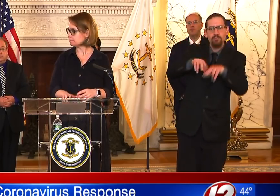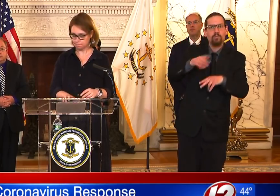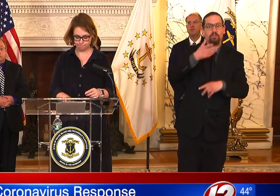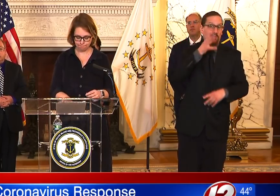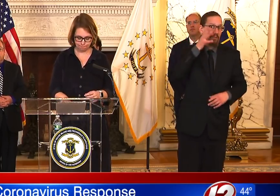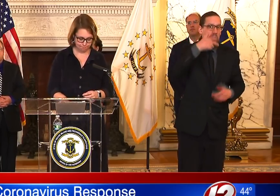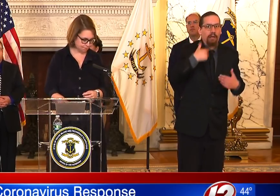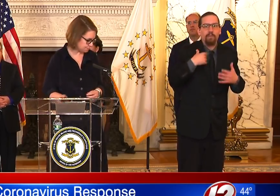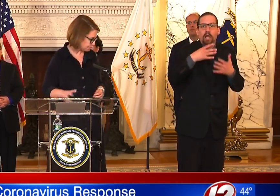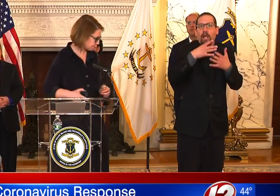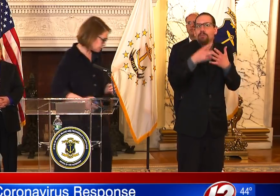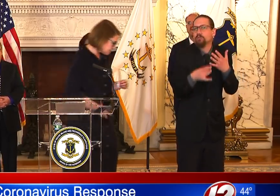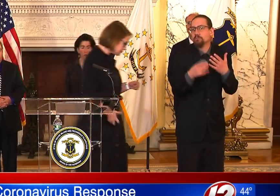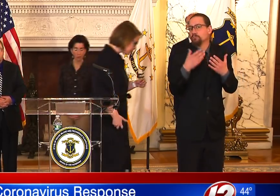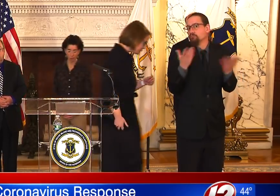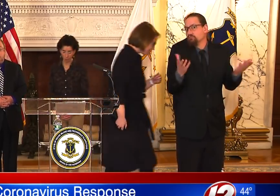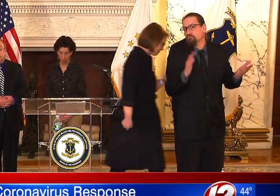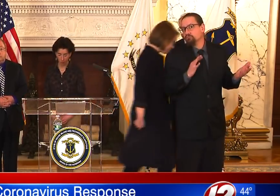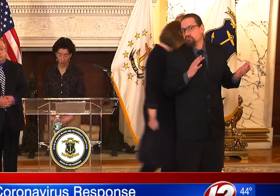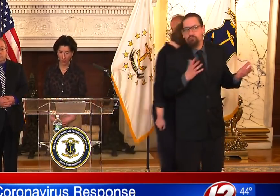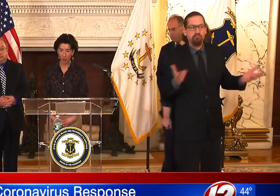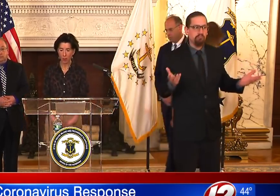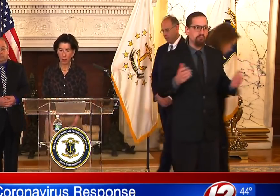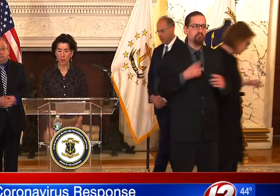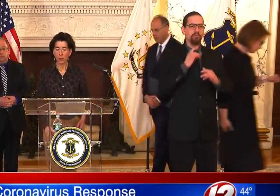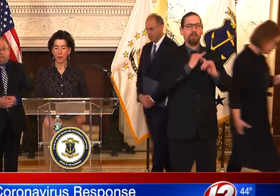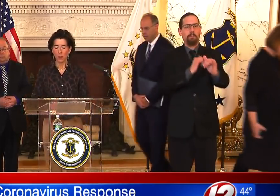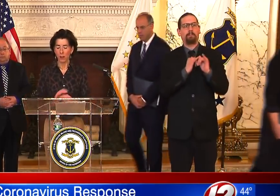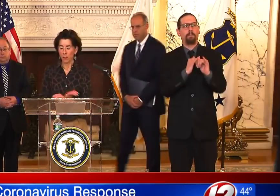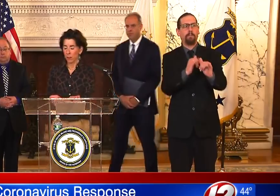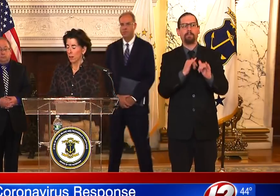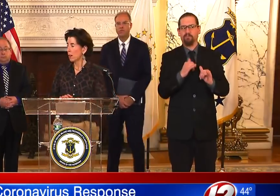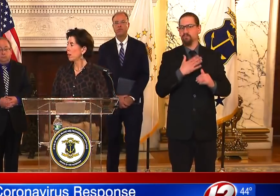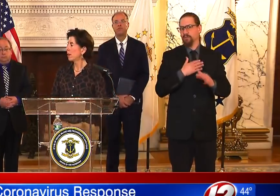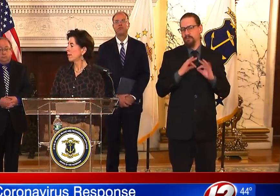WHO MIGHT NOT HAVE OPPORTUNITY TO HAVE AN OPTION LIKE THIS HAVE THE SAME OPPORTUNITY THAT I